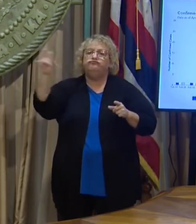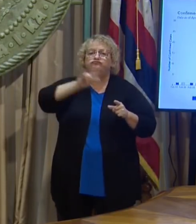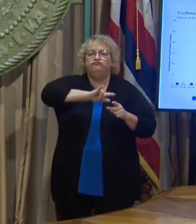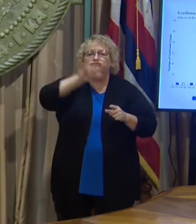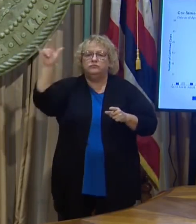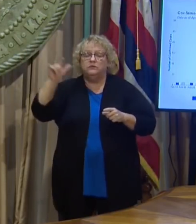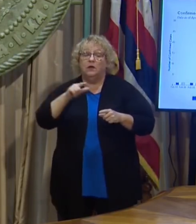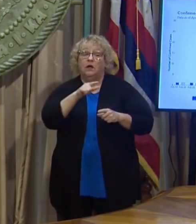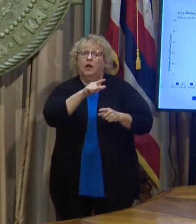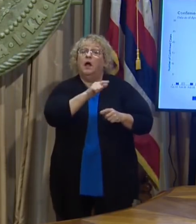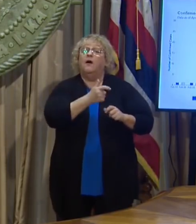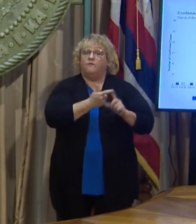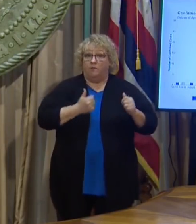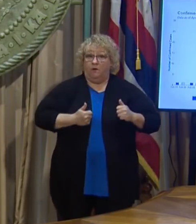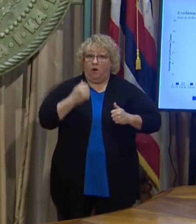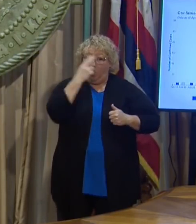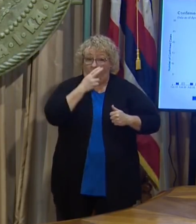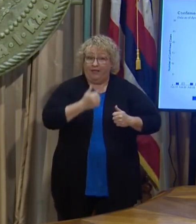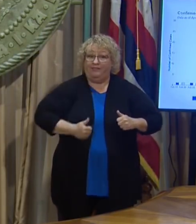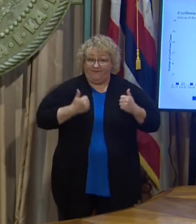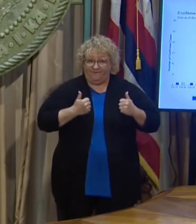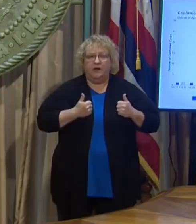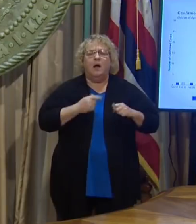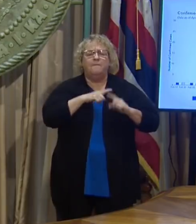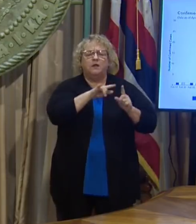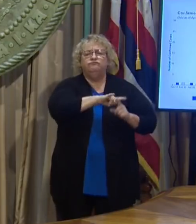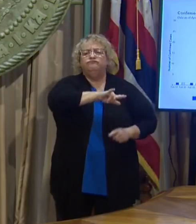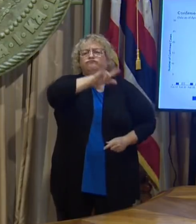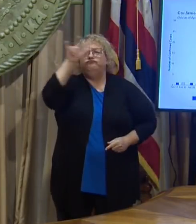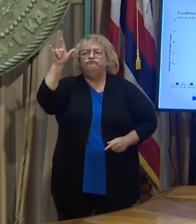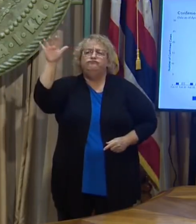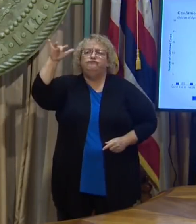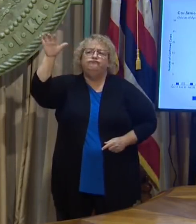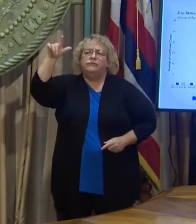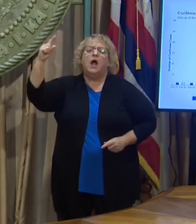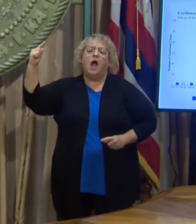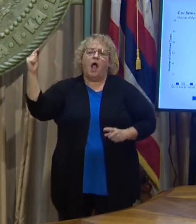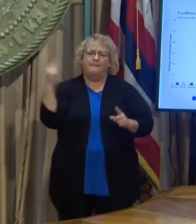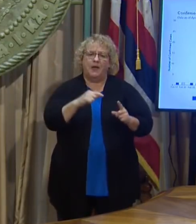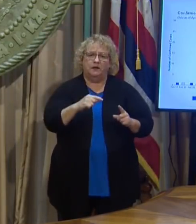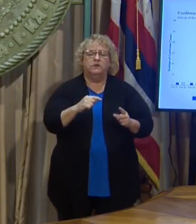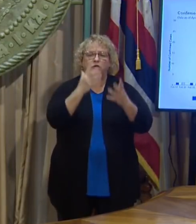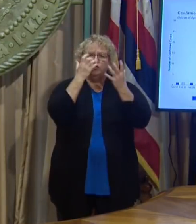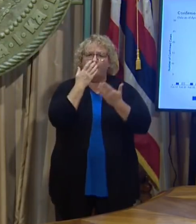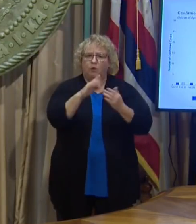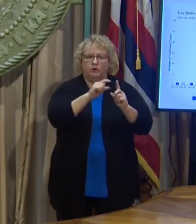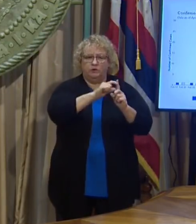DARK BLUE BARS REPRESENT INDIVIDUALS WHO ARE TRAVELING. THESE ARE RESIDENTS WHO RETURNED